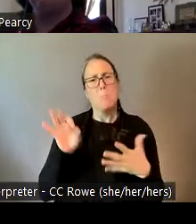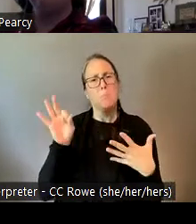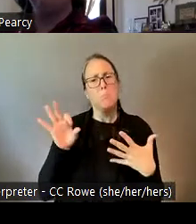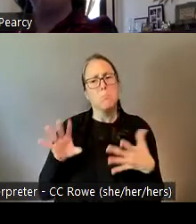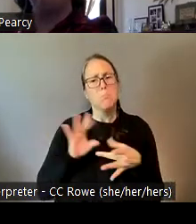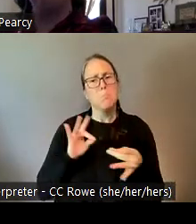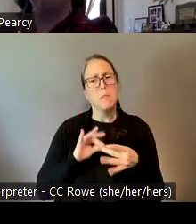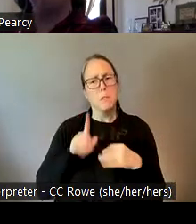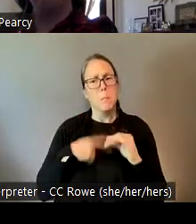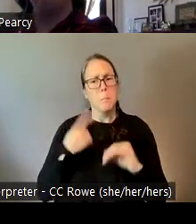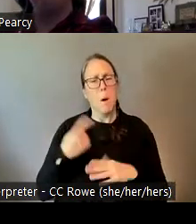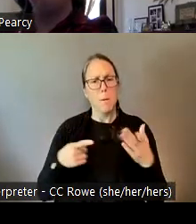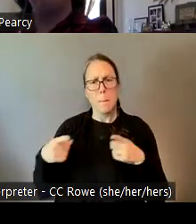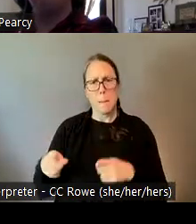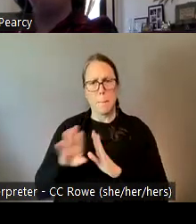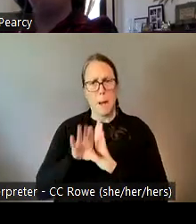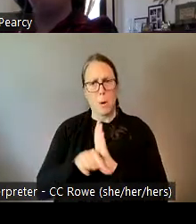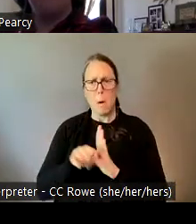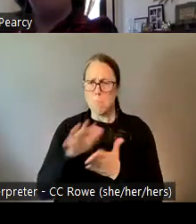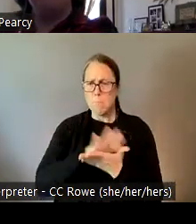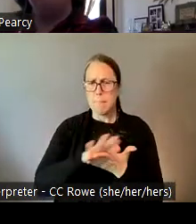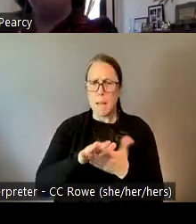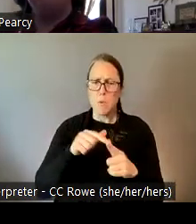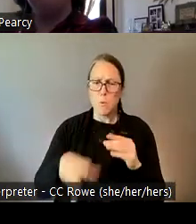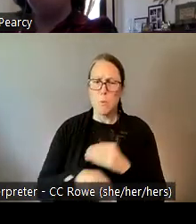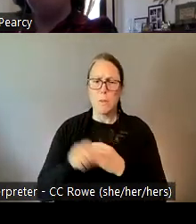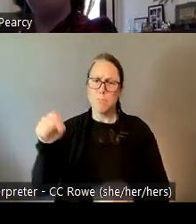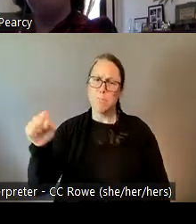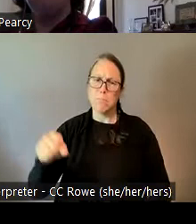of the background is a nice thing to add. Awesome.